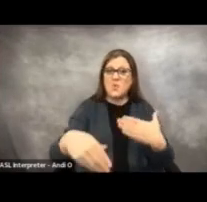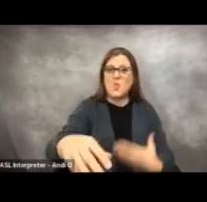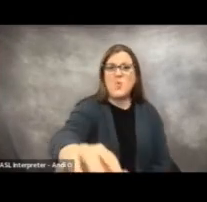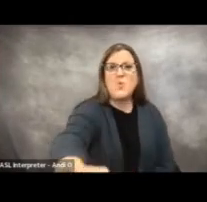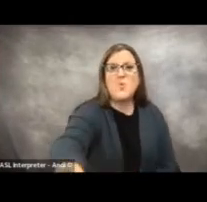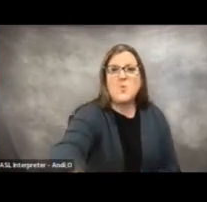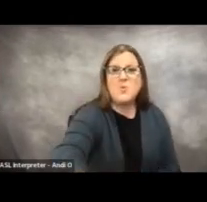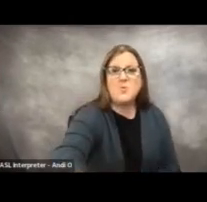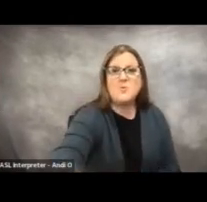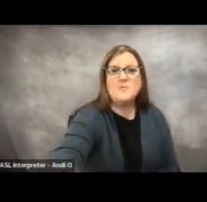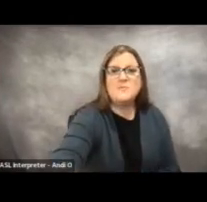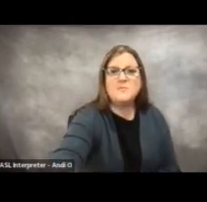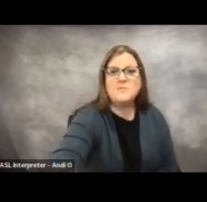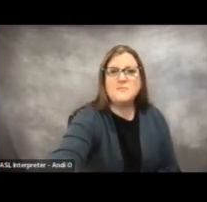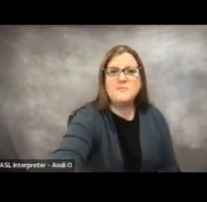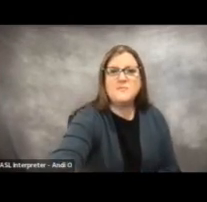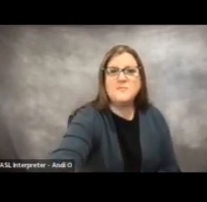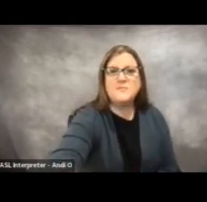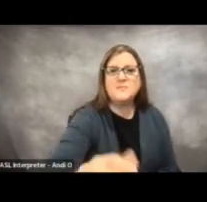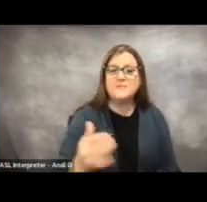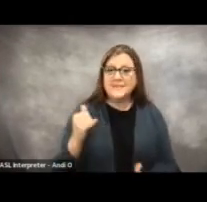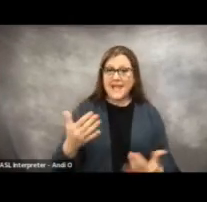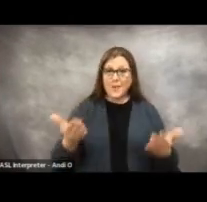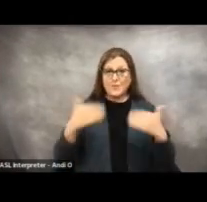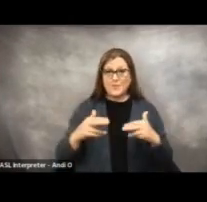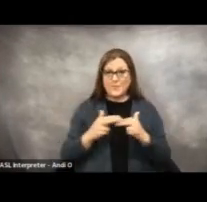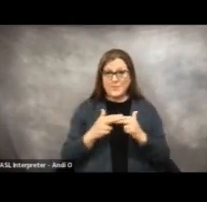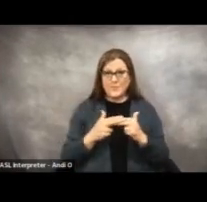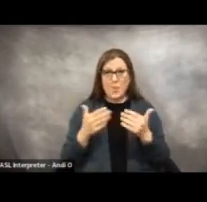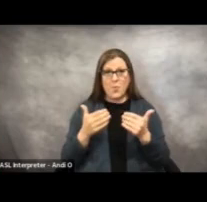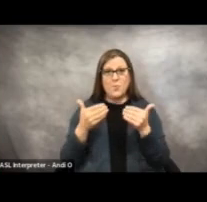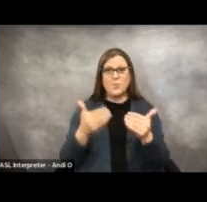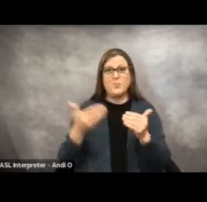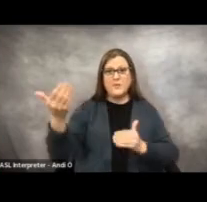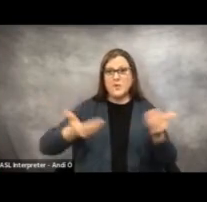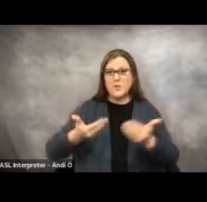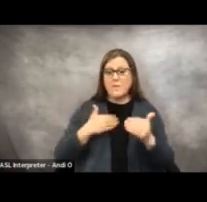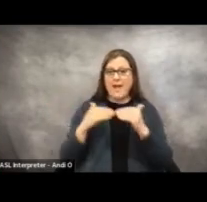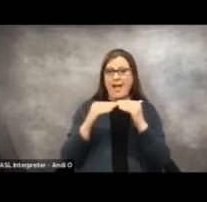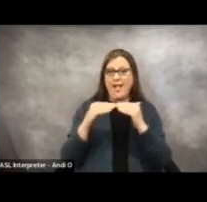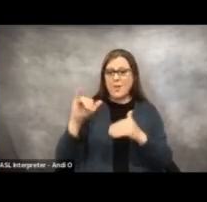sharing them. And now I'd like to next slide introduce my colleague, Judy, who will